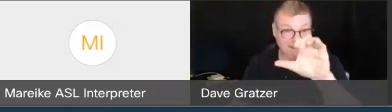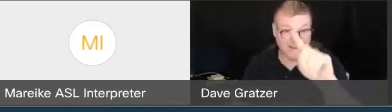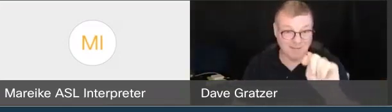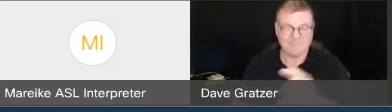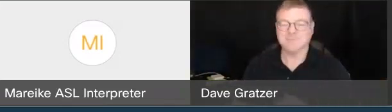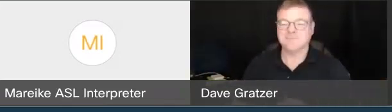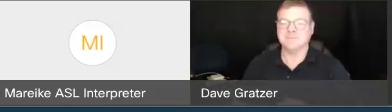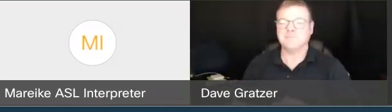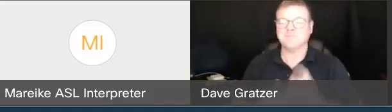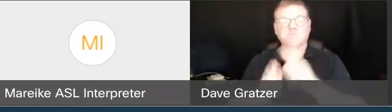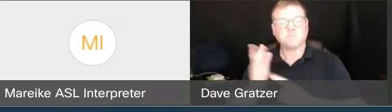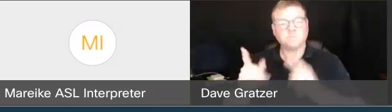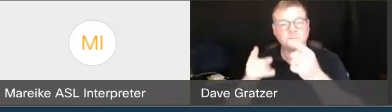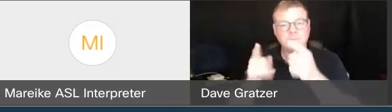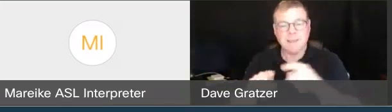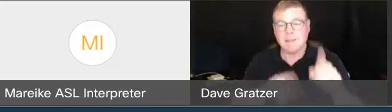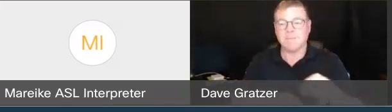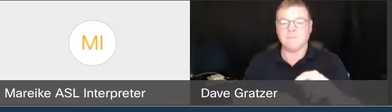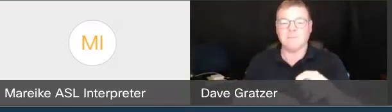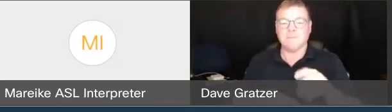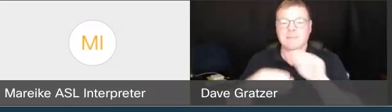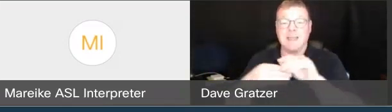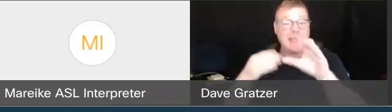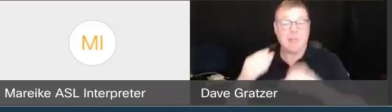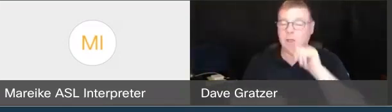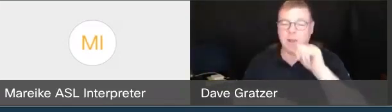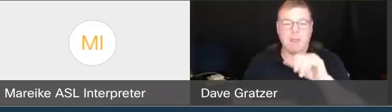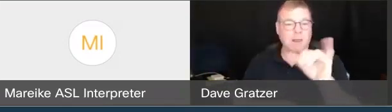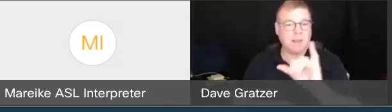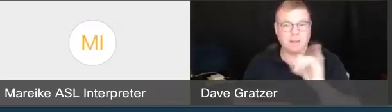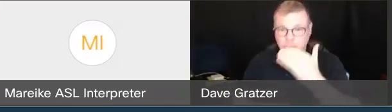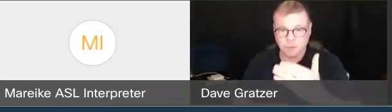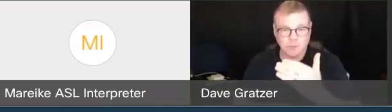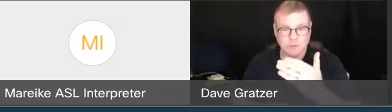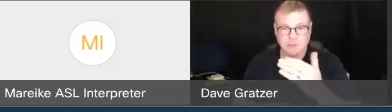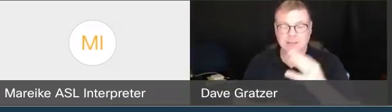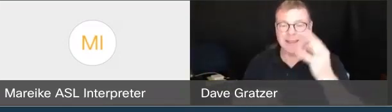what happens is the outcomes aren't as good if you dilute the fidelity of the model. So